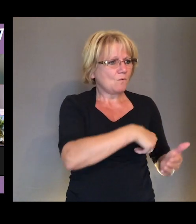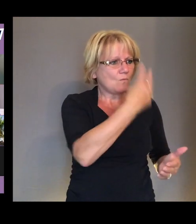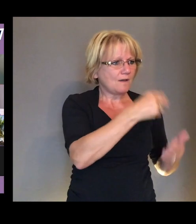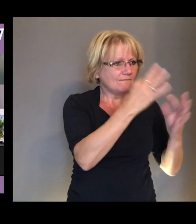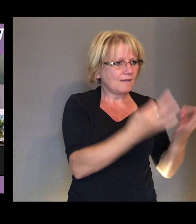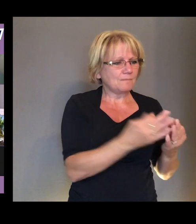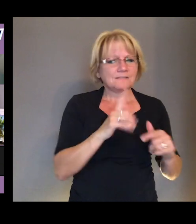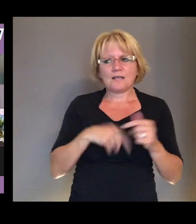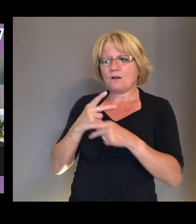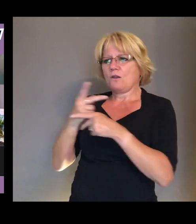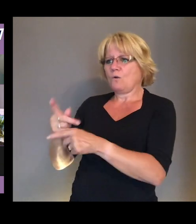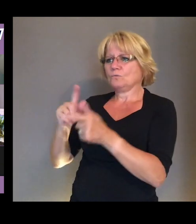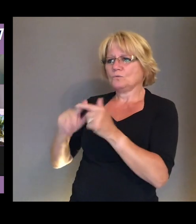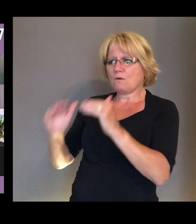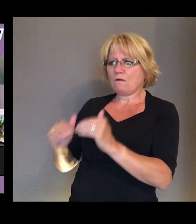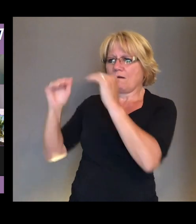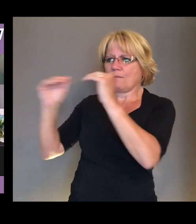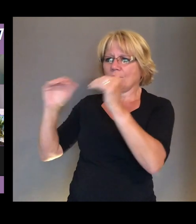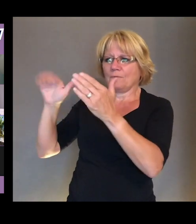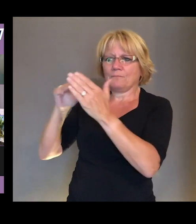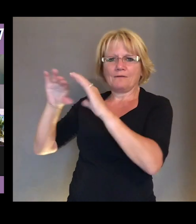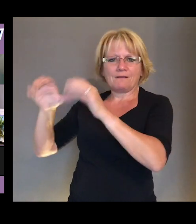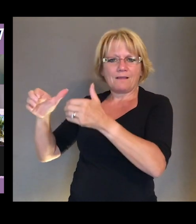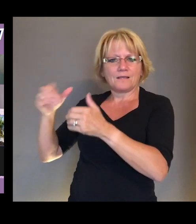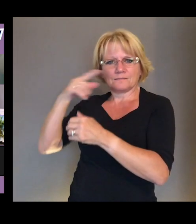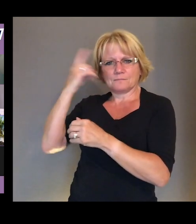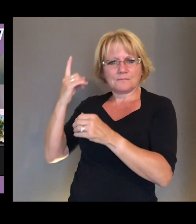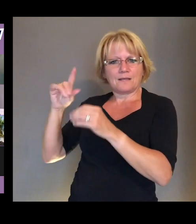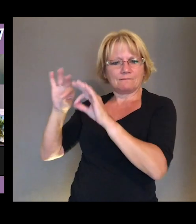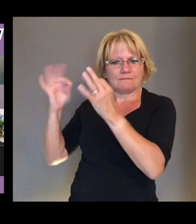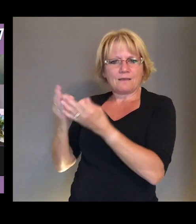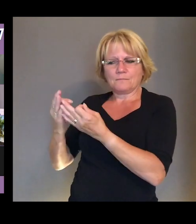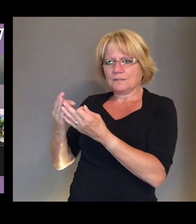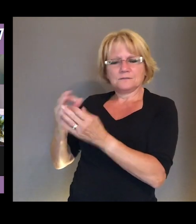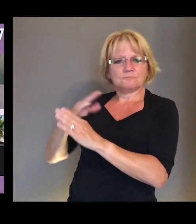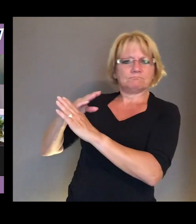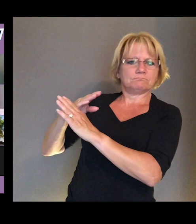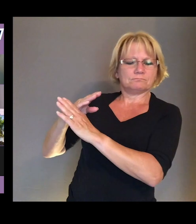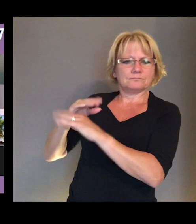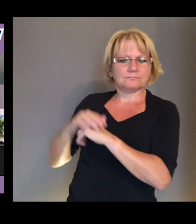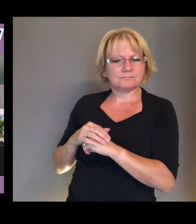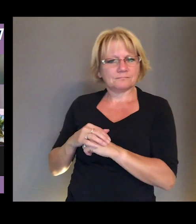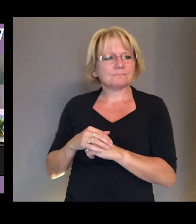than to middle or upper income African American families. As a result today for every hundred dollars of wealth